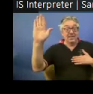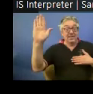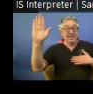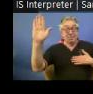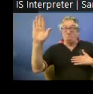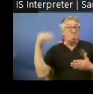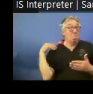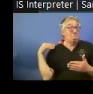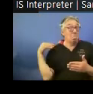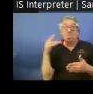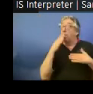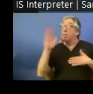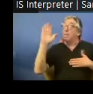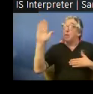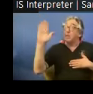Global Refugee Forum is taking.